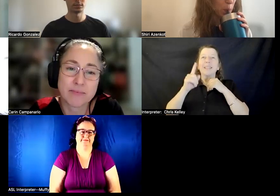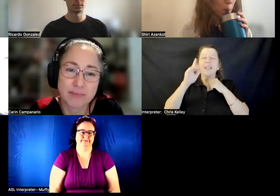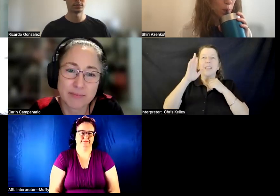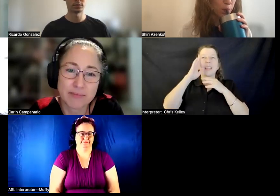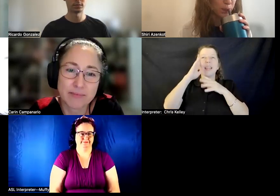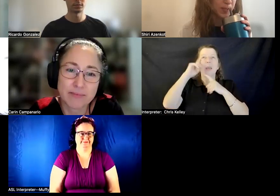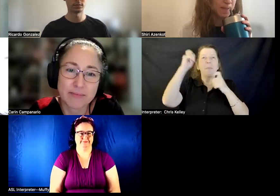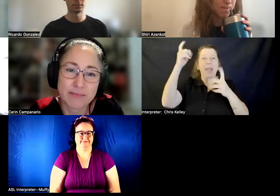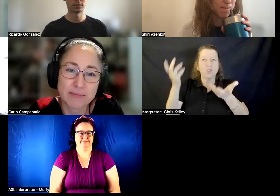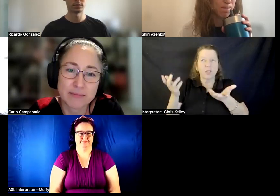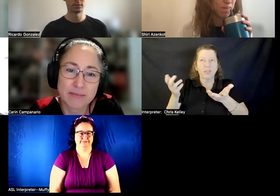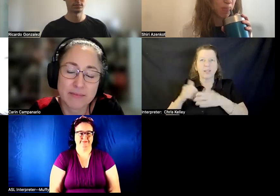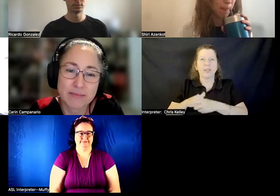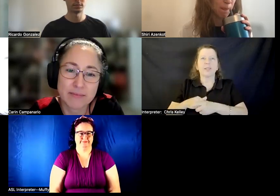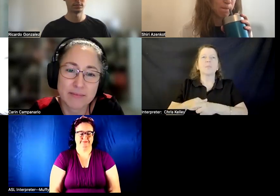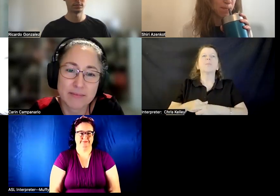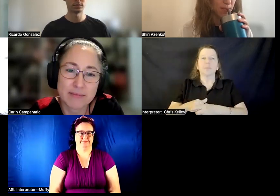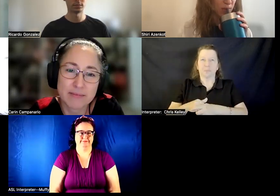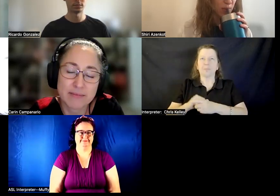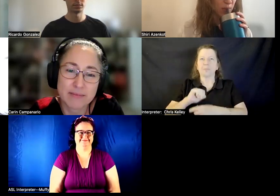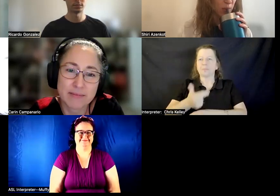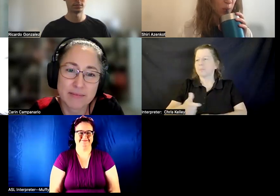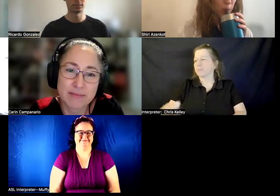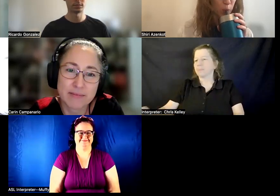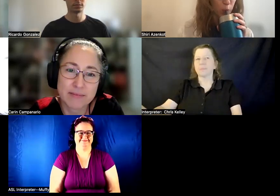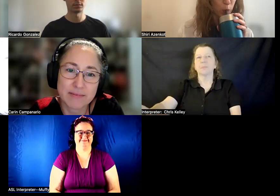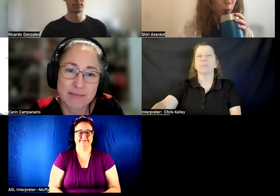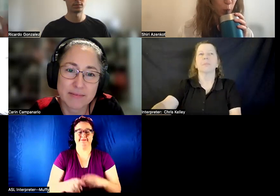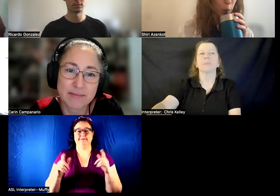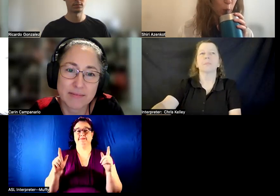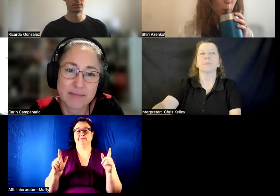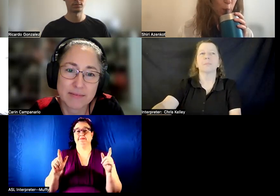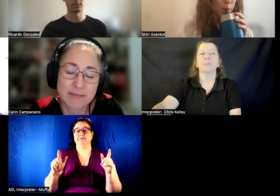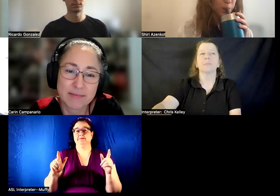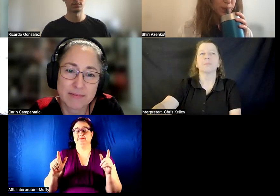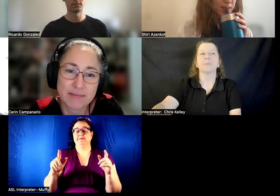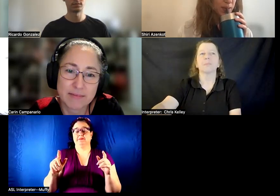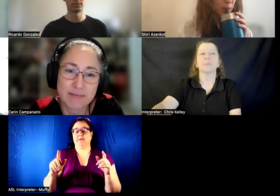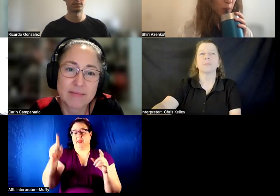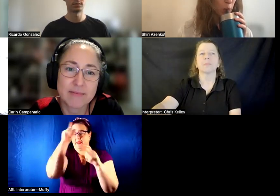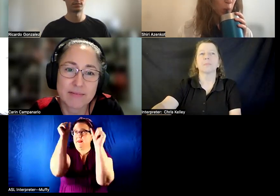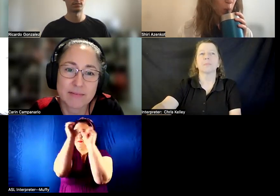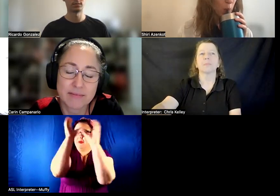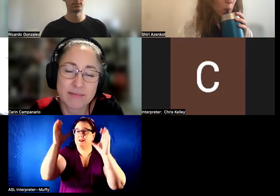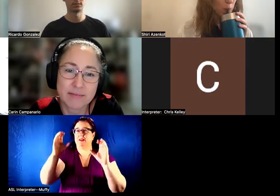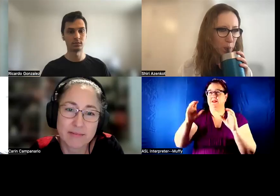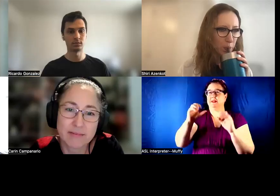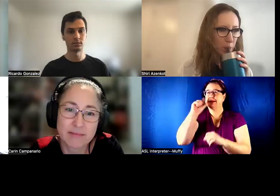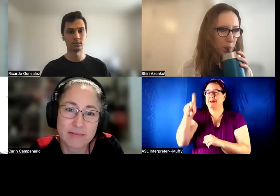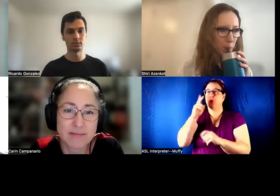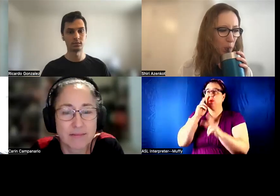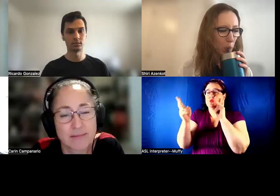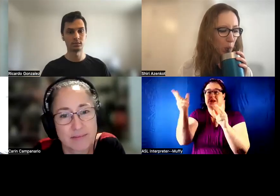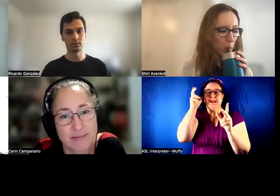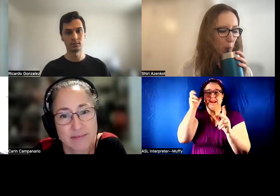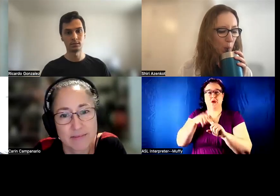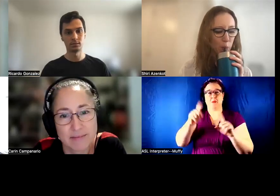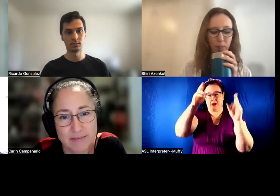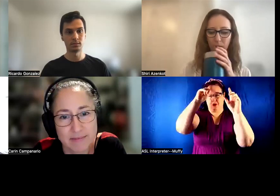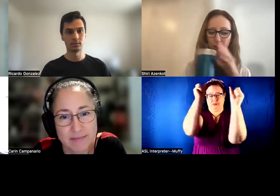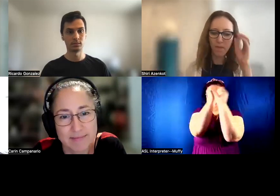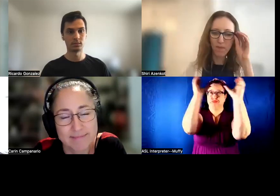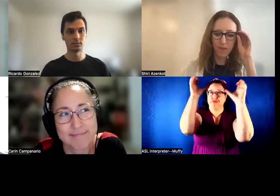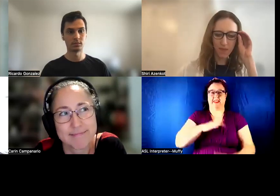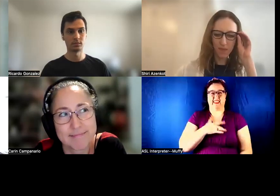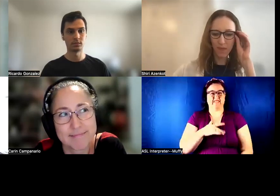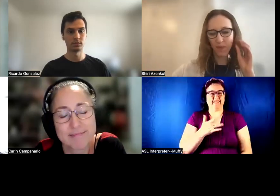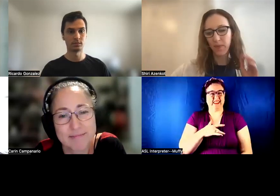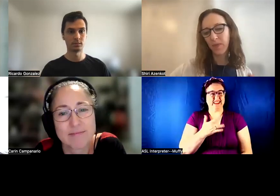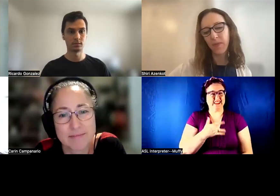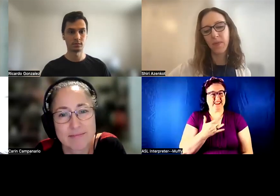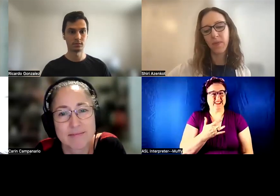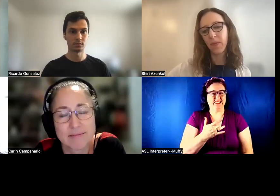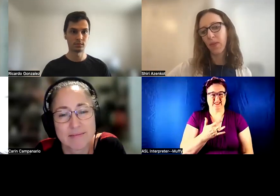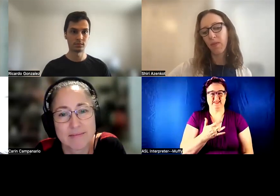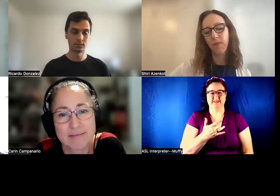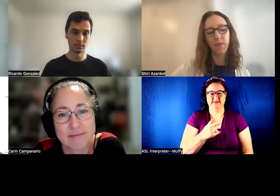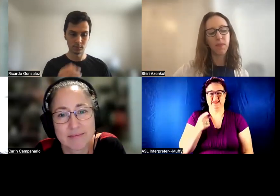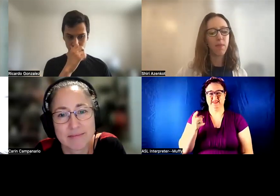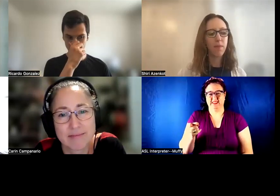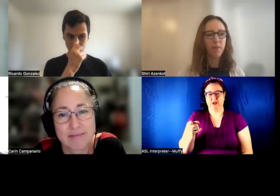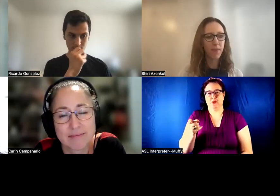It is beyond to see and to hear, but to imagine that feeling. You are may be, for example, in VR,